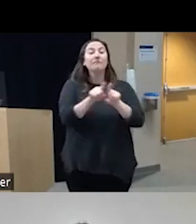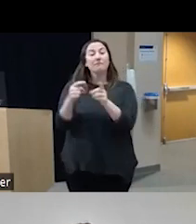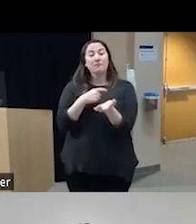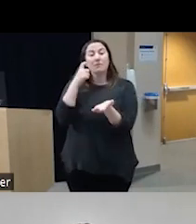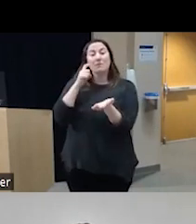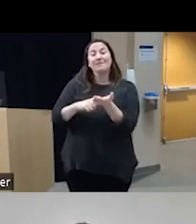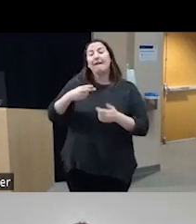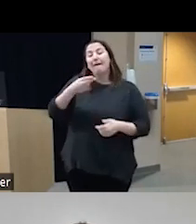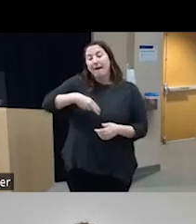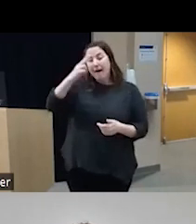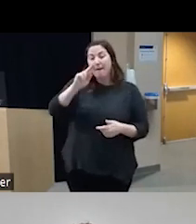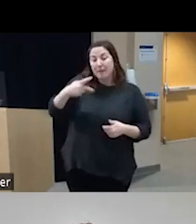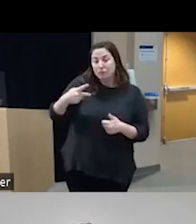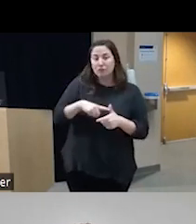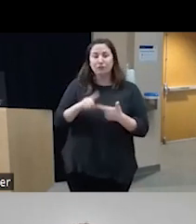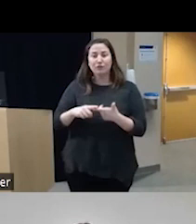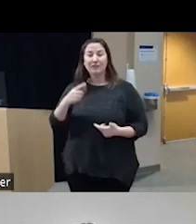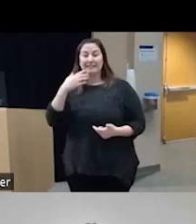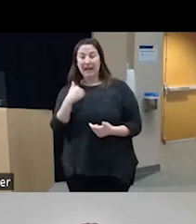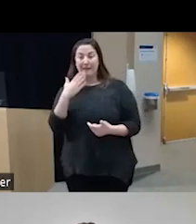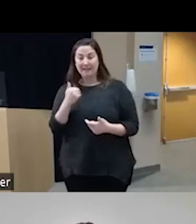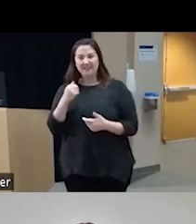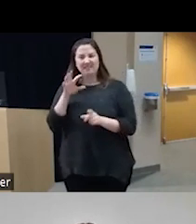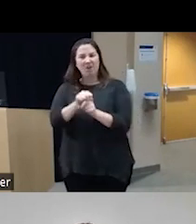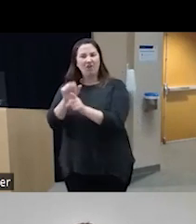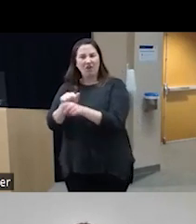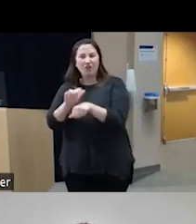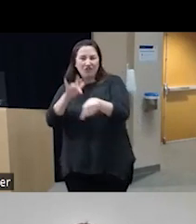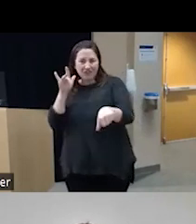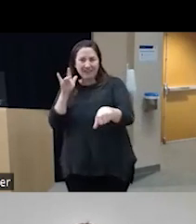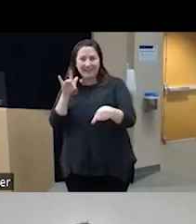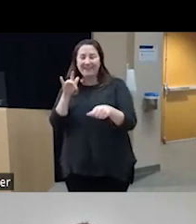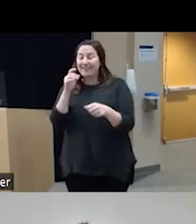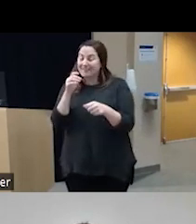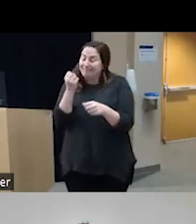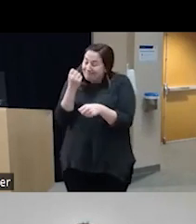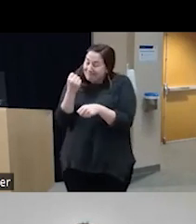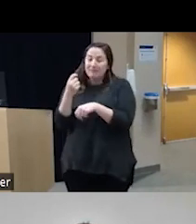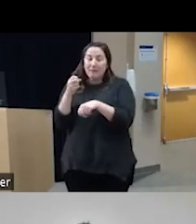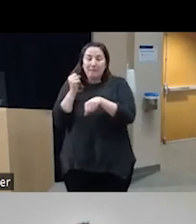and even diabetes rates that early that are clearly higher than what we've seen in the general population,